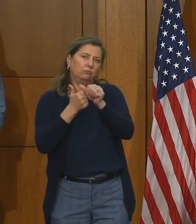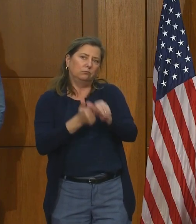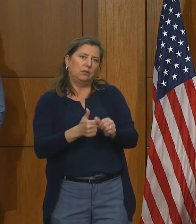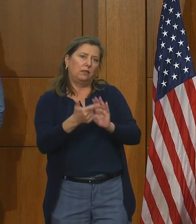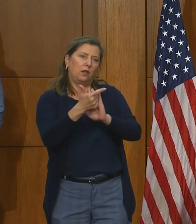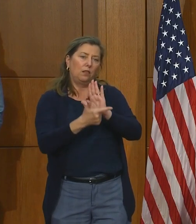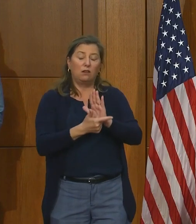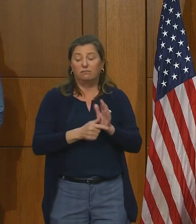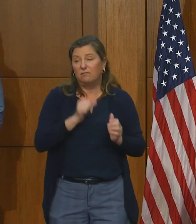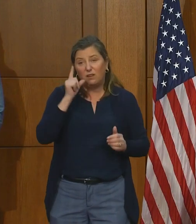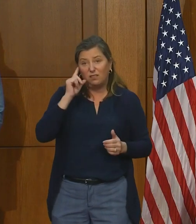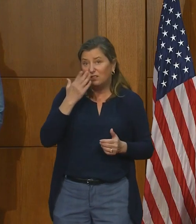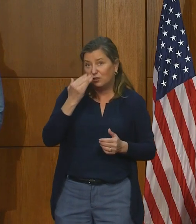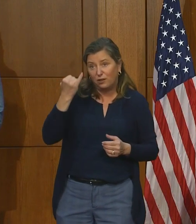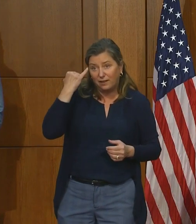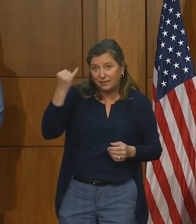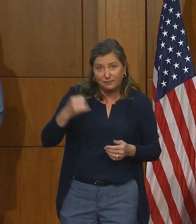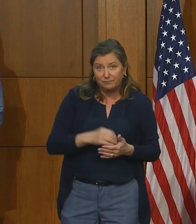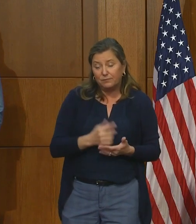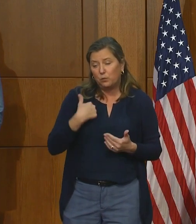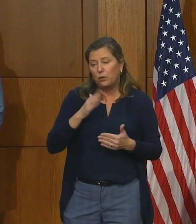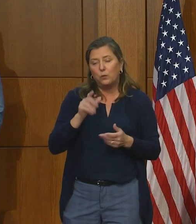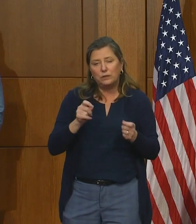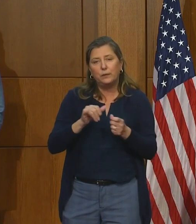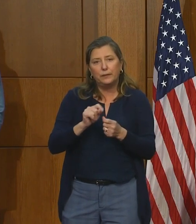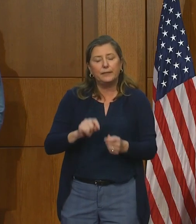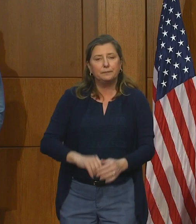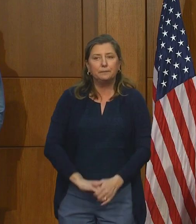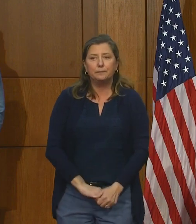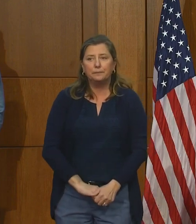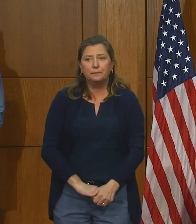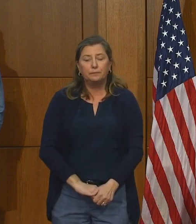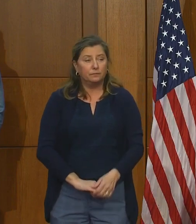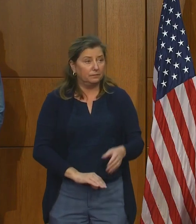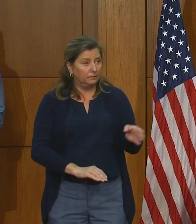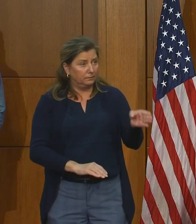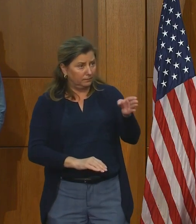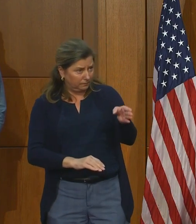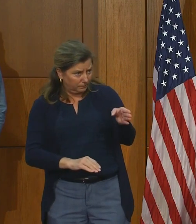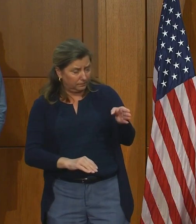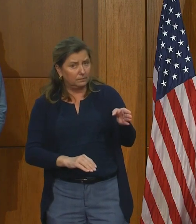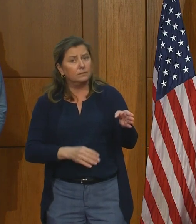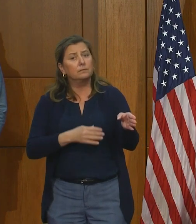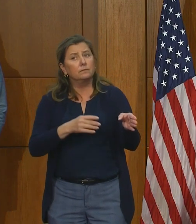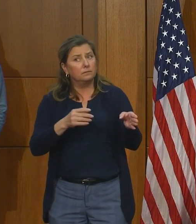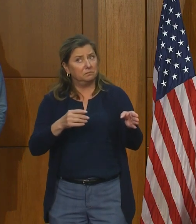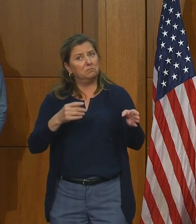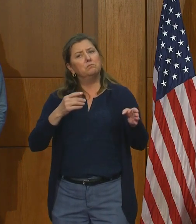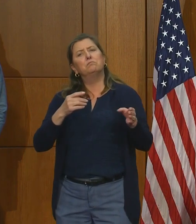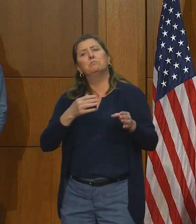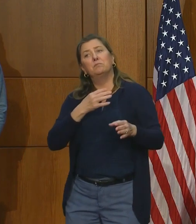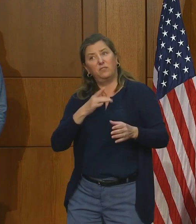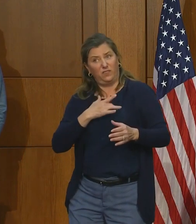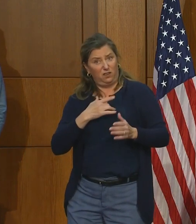ON FORSMAN H. UGH CHOOSE NOT TO AND- OUR LAWS. I WOULD JUST I DON'T THINK THAT'S A GOOD IDEA.